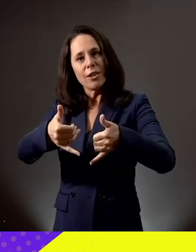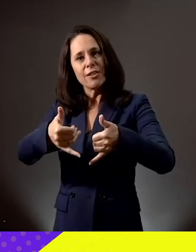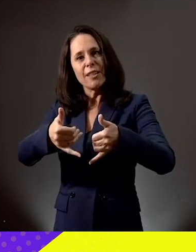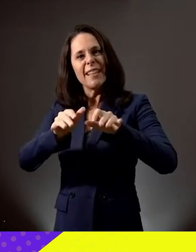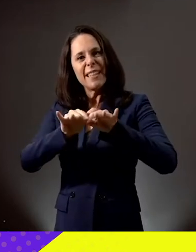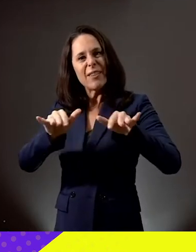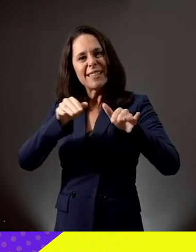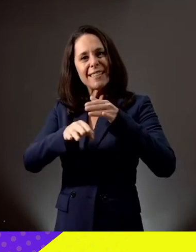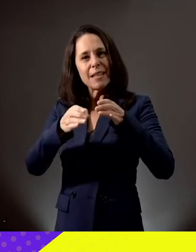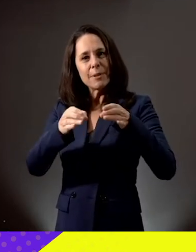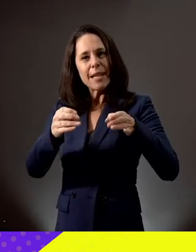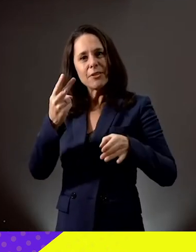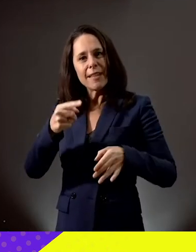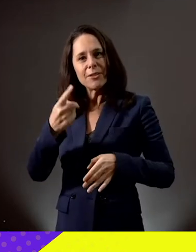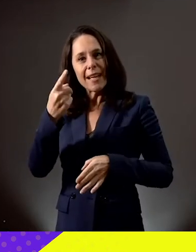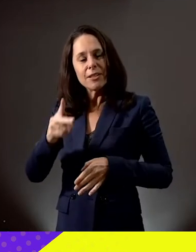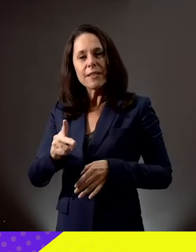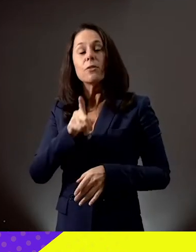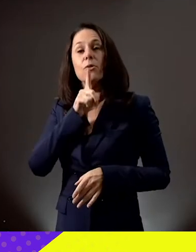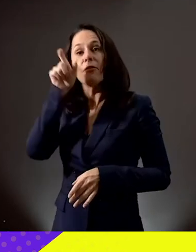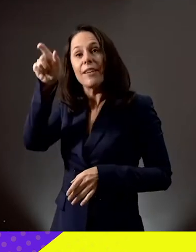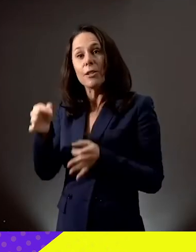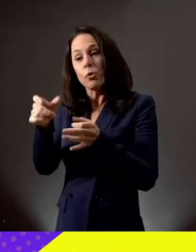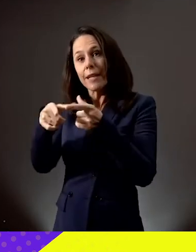This award will be presented by judge Rabin Baldewsingh.